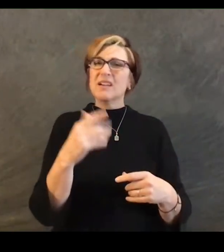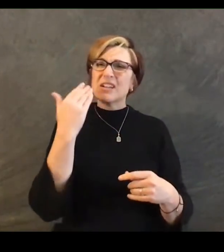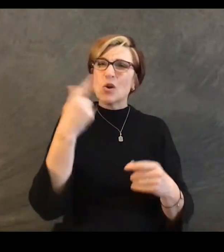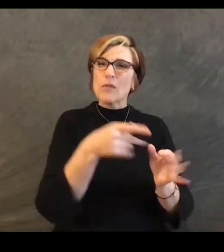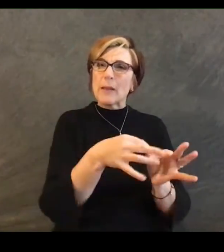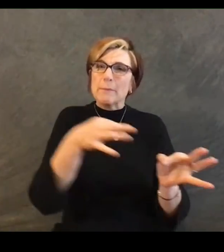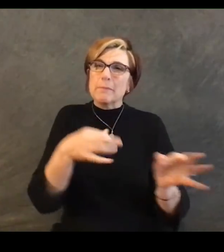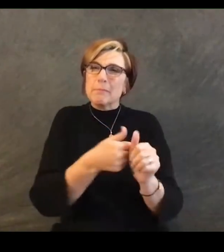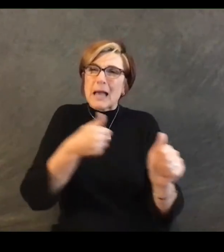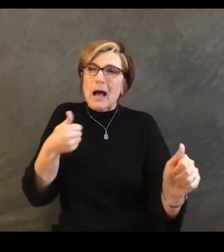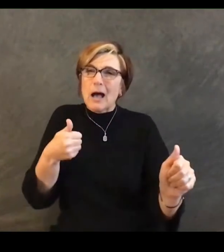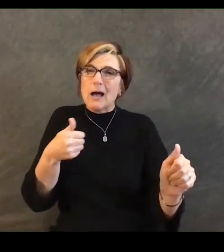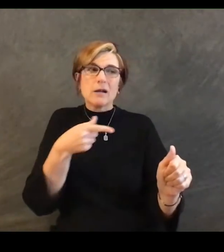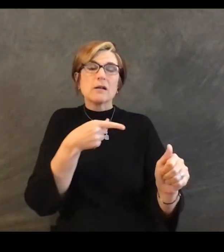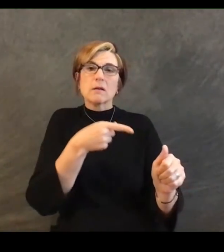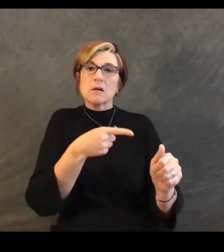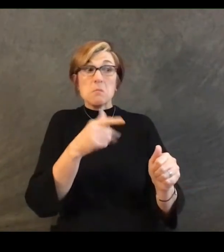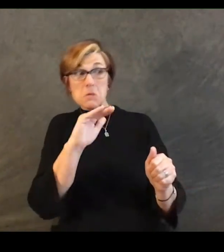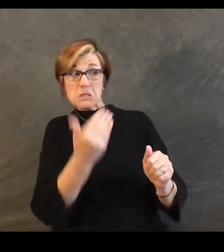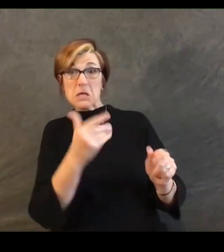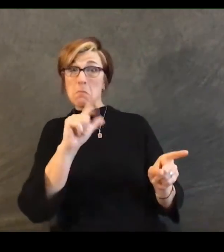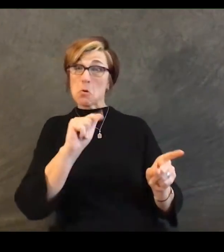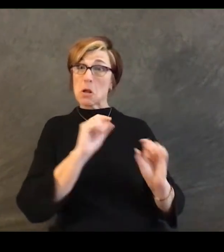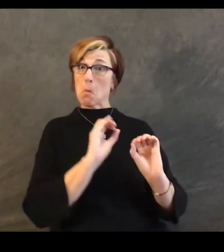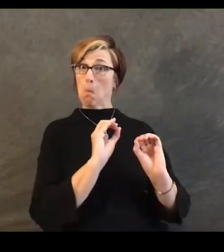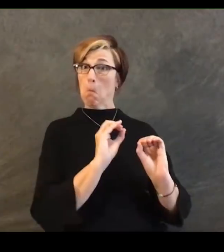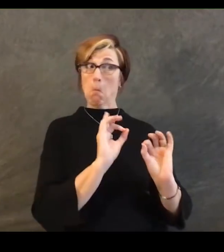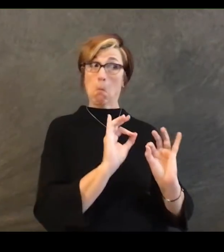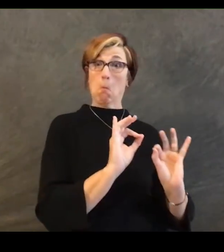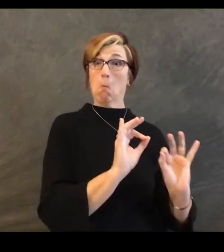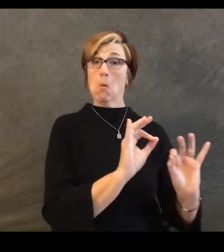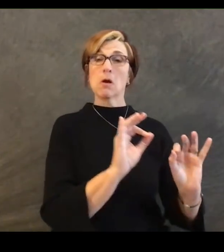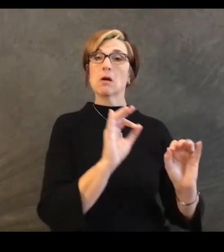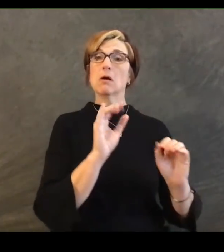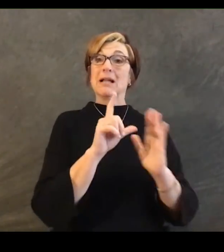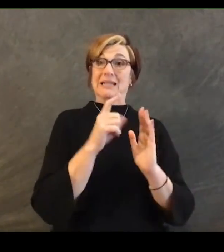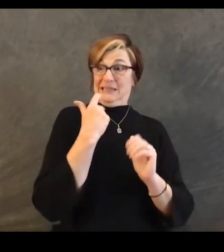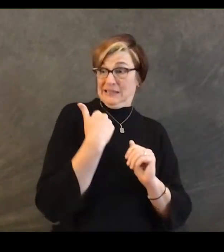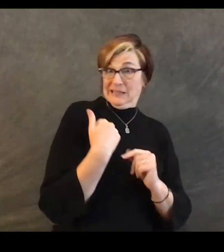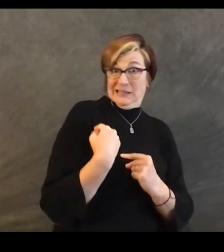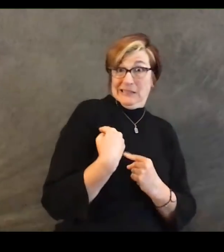looking good and then all of a sudden it just reared up came from nowhere in